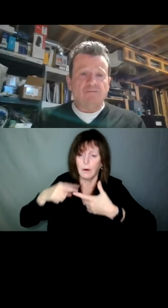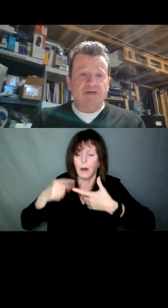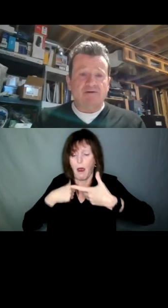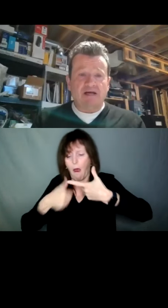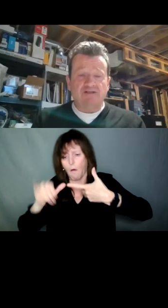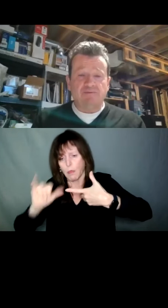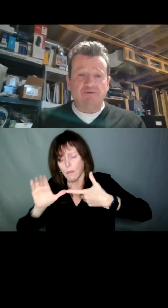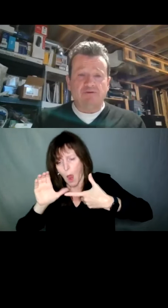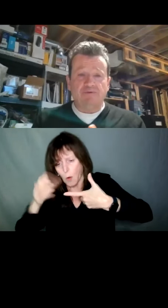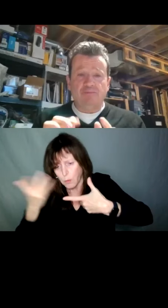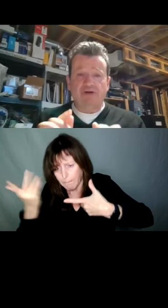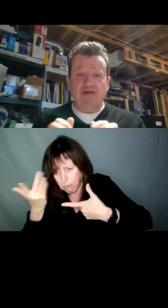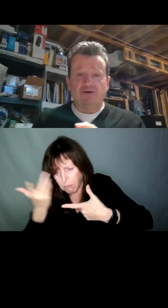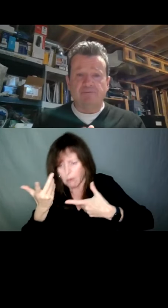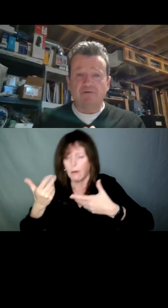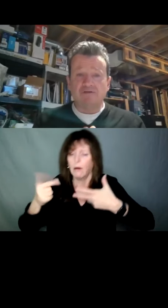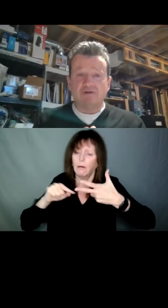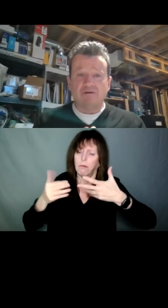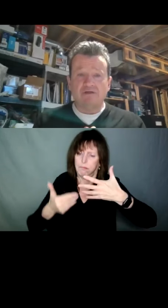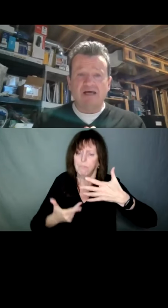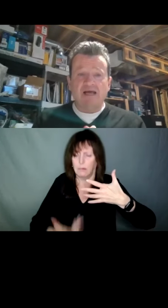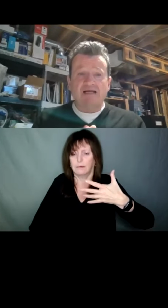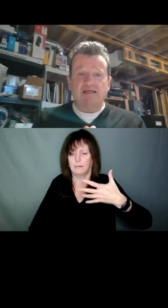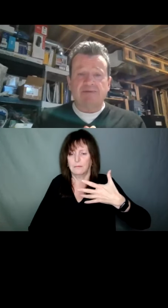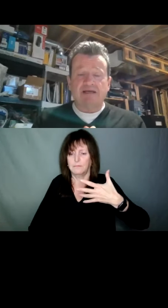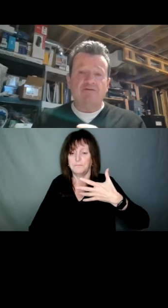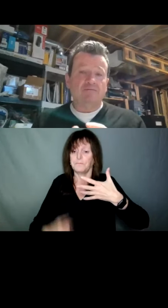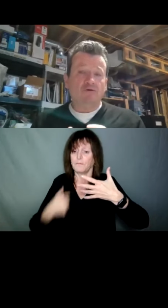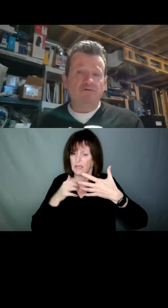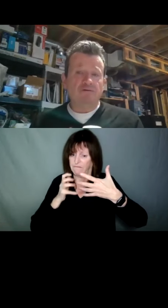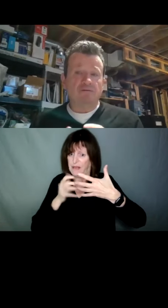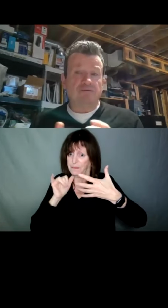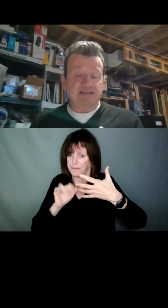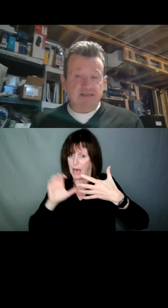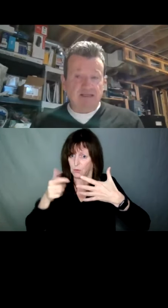There is little drop-down menu . You pick the eligible group, it will open up any final 20